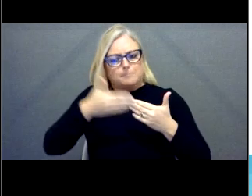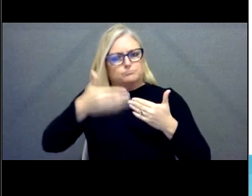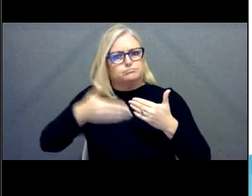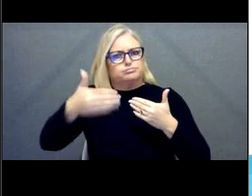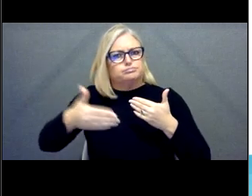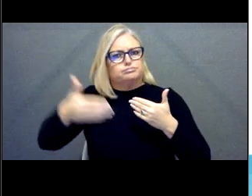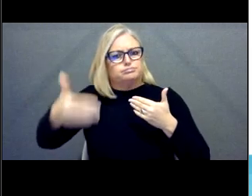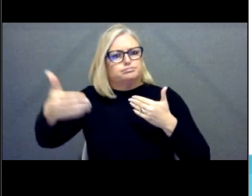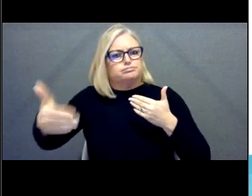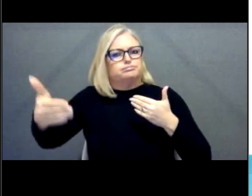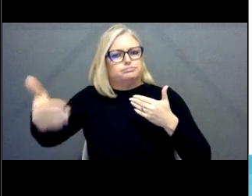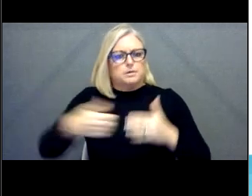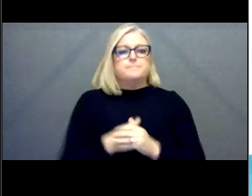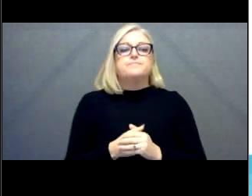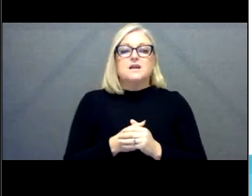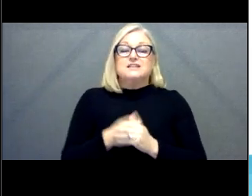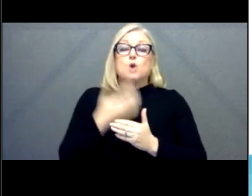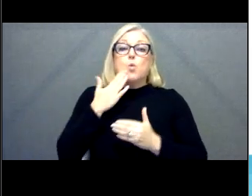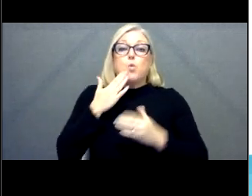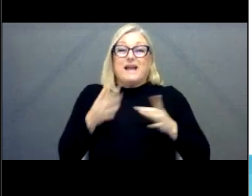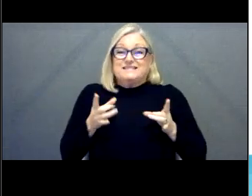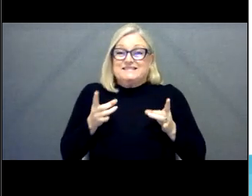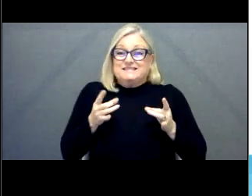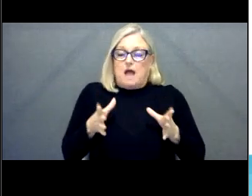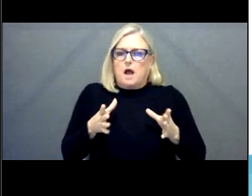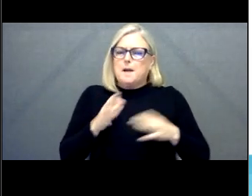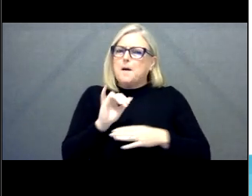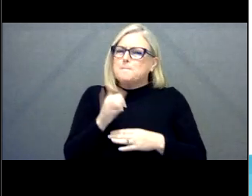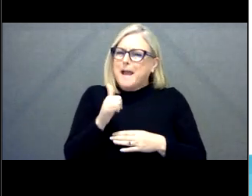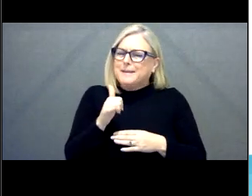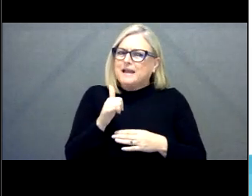so at the very beginning you might recall one of the slides there was talking about the sort